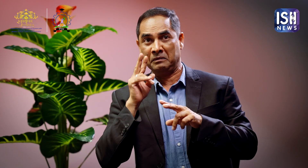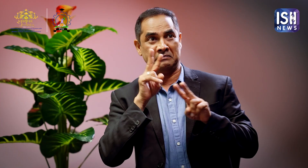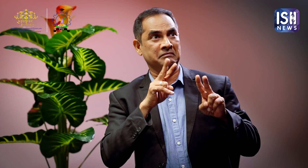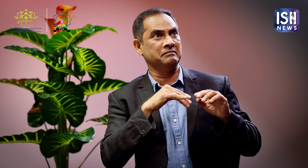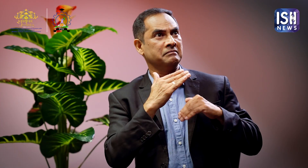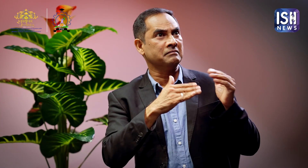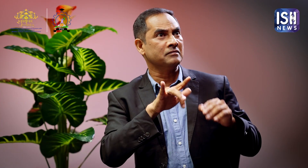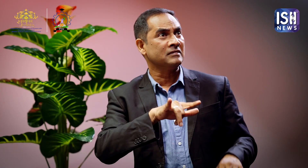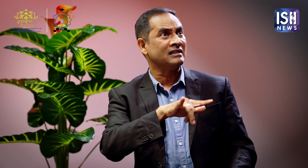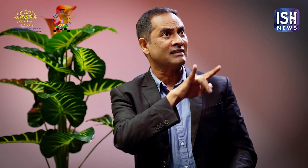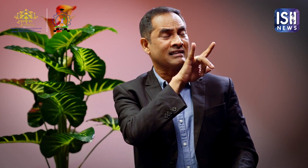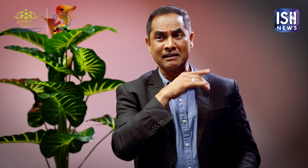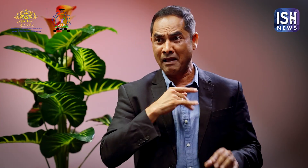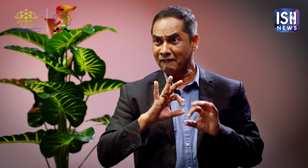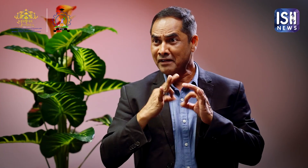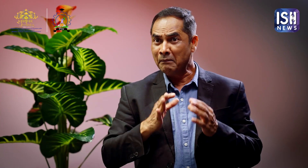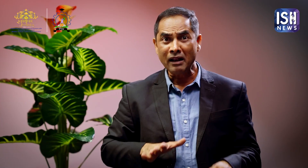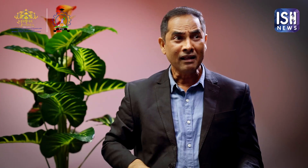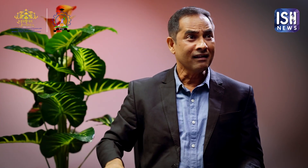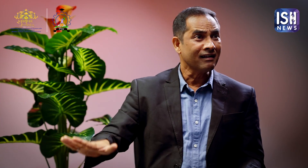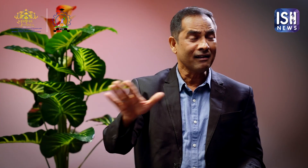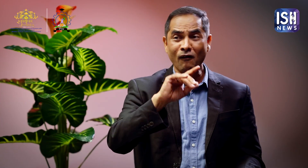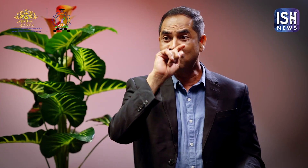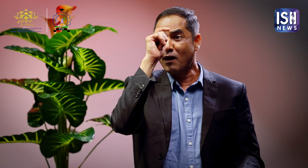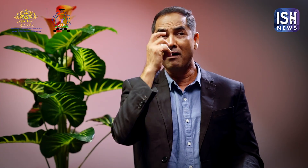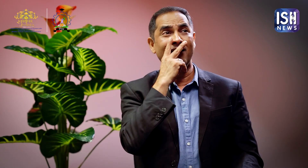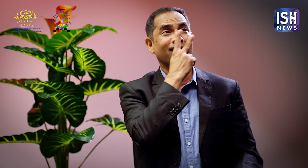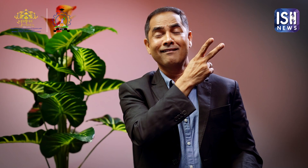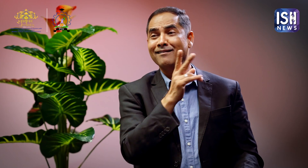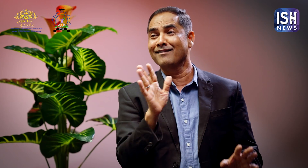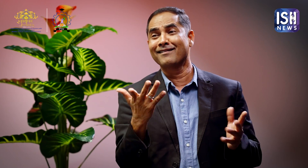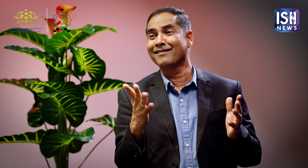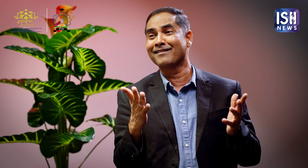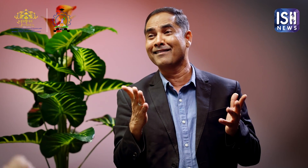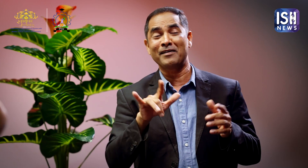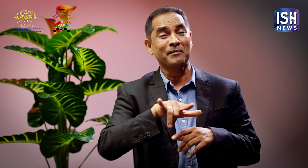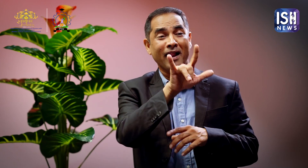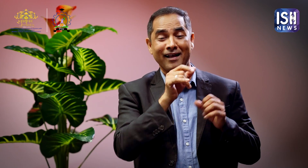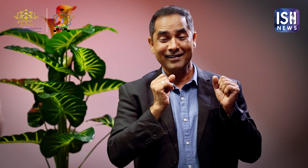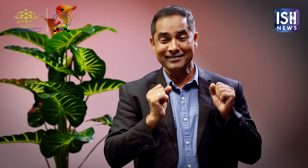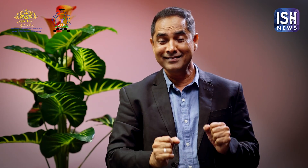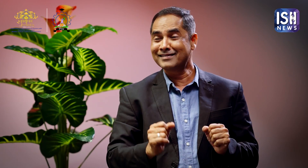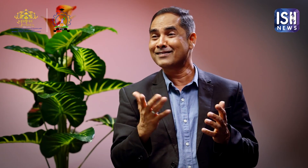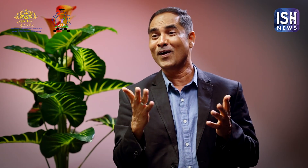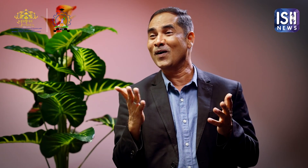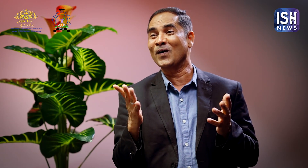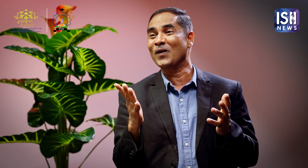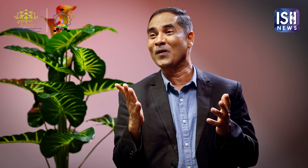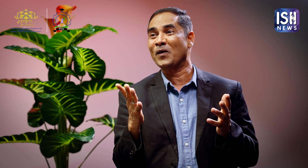Now, they were surprised that I managed to travel abroad, as they had never even left their state or been on a plane.